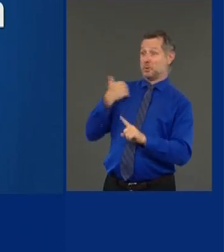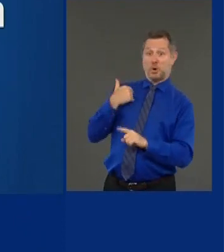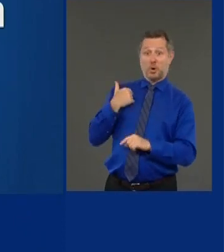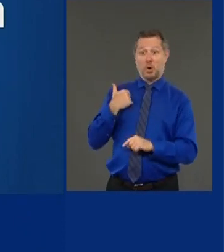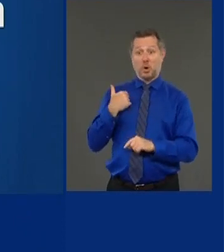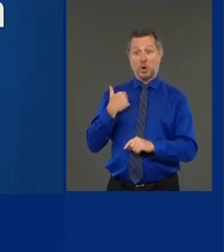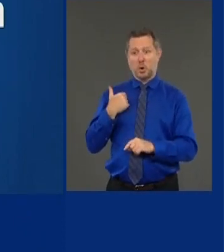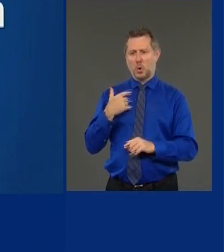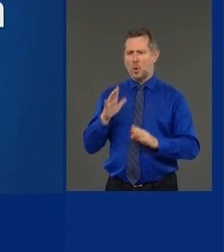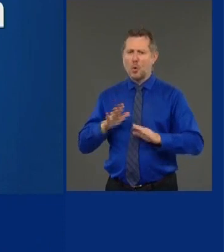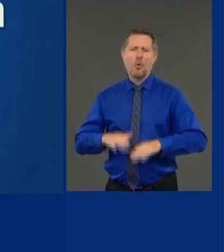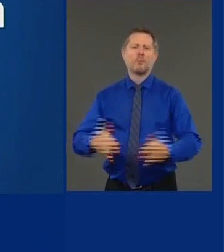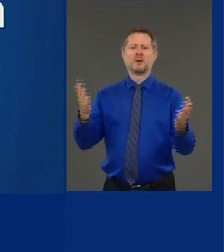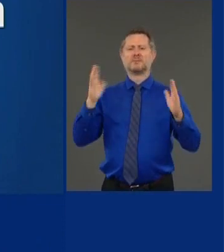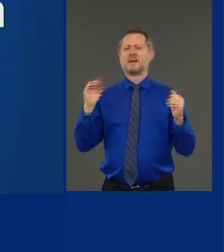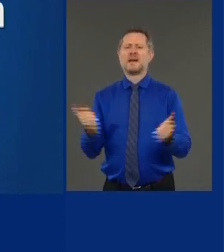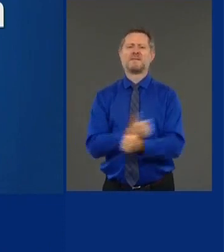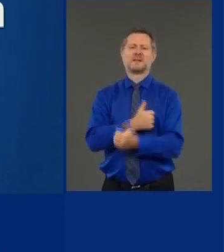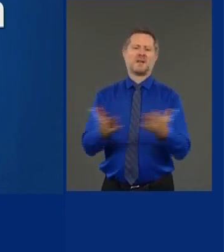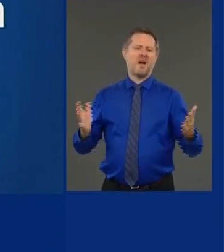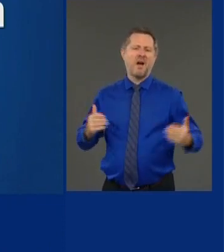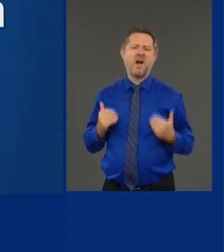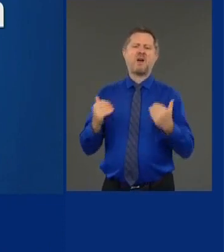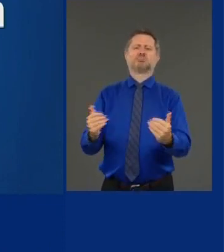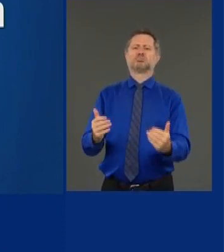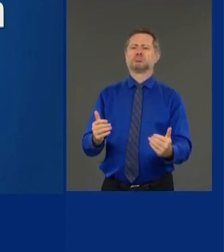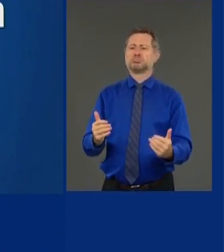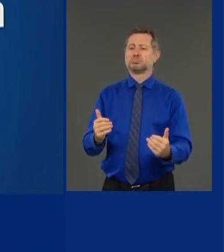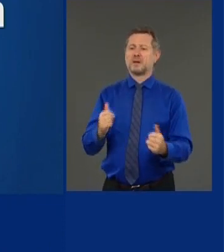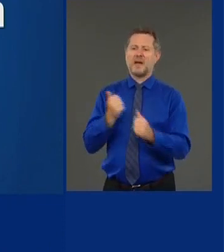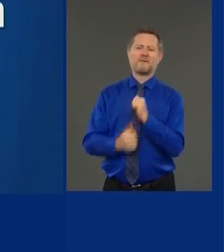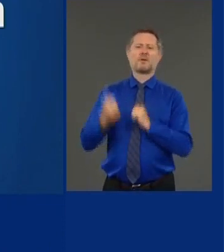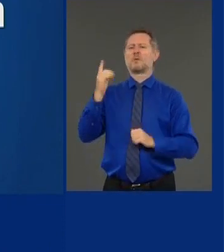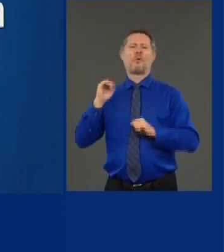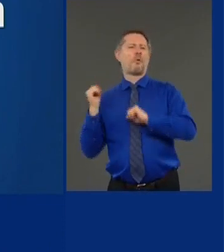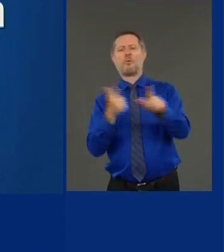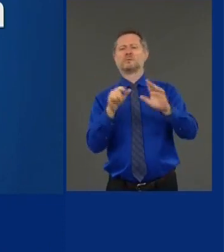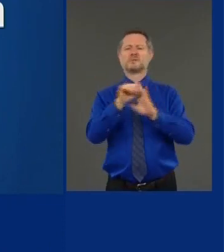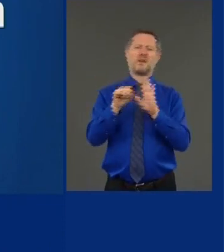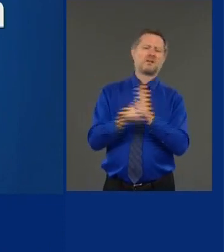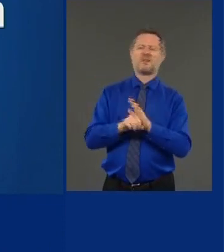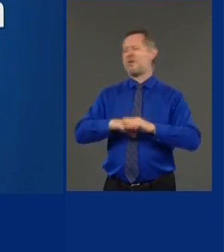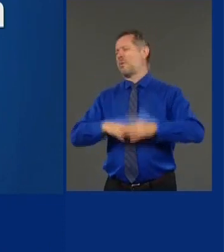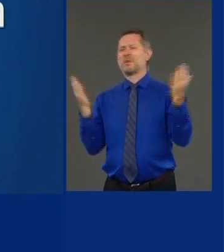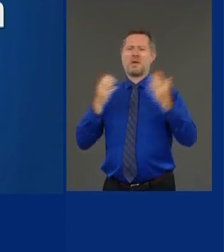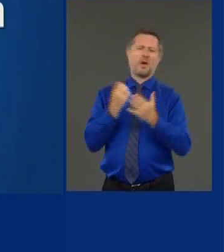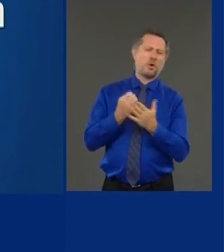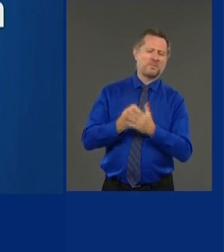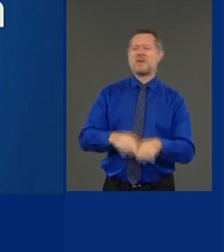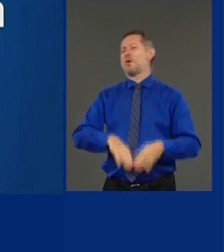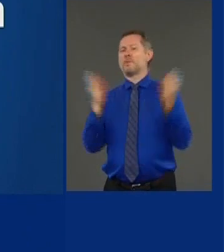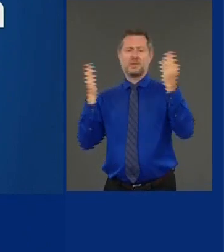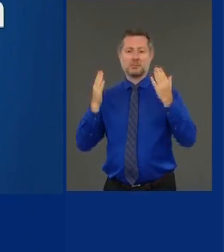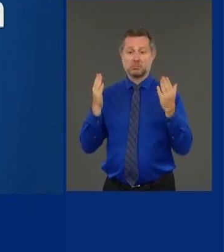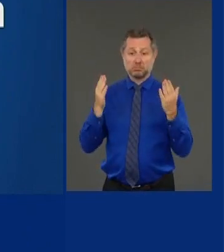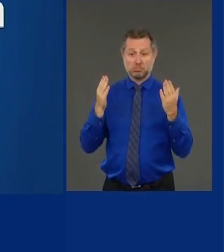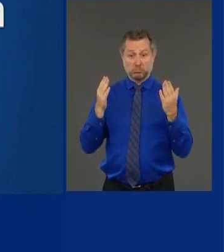MONTHS AGO. THE PRESIDENT OF THE UNITED STATES SAID FIVE MONTHS AGO, REOPEN THE ECONOMY.